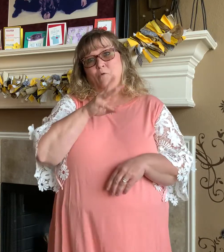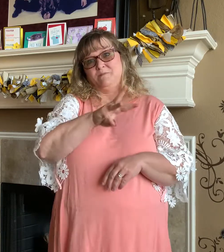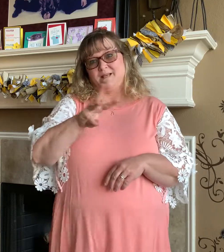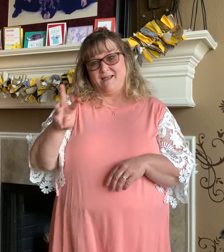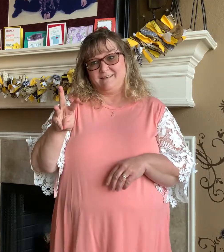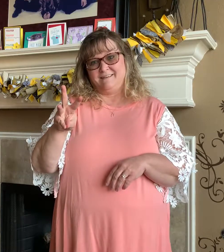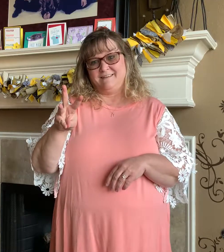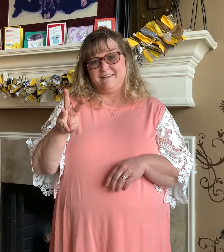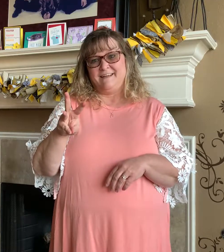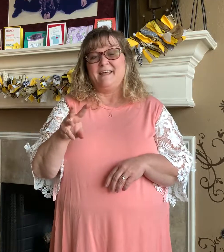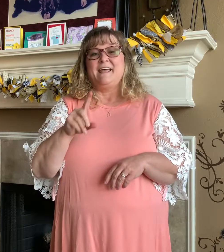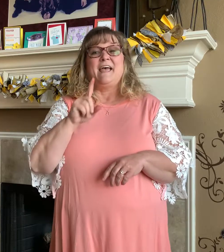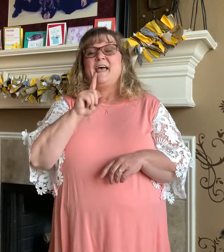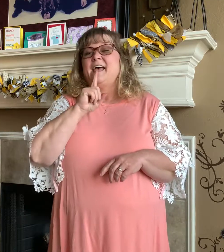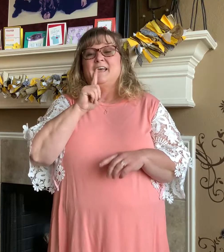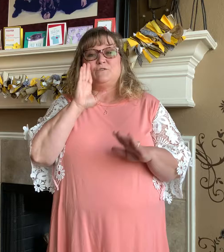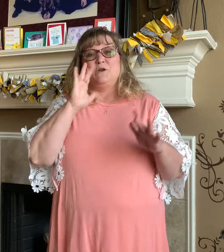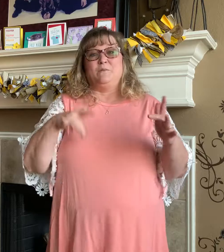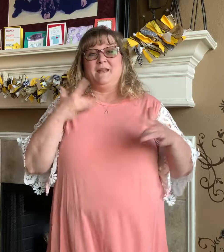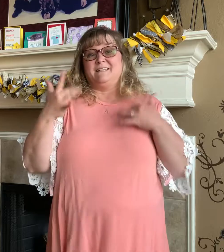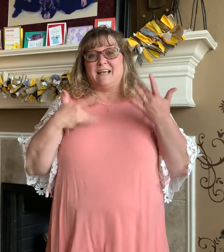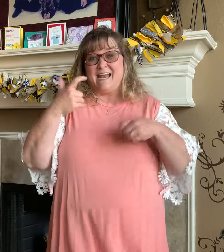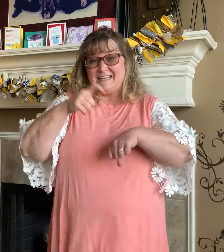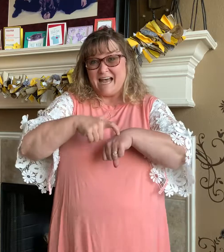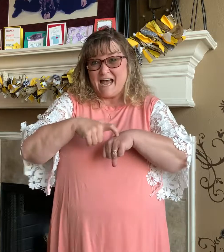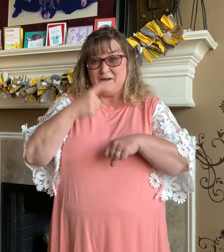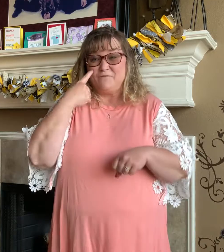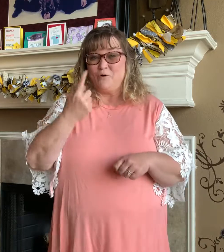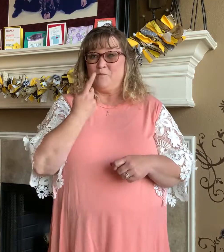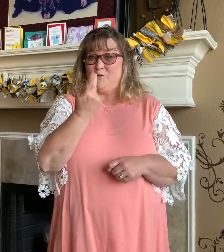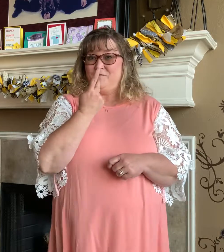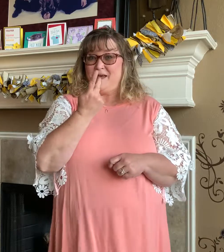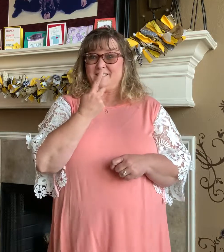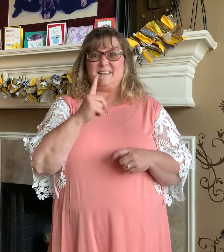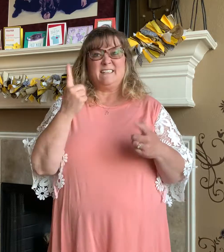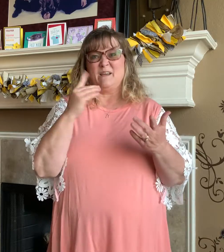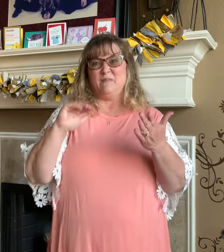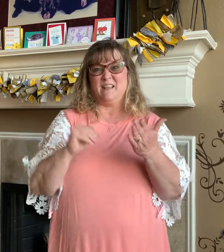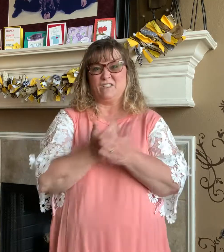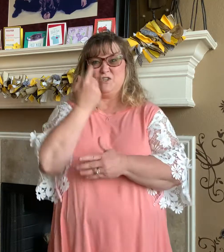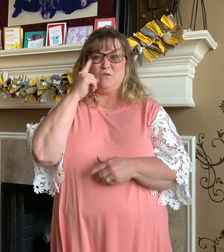website it's going to be an exciting time for both of us something that's new